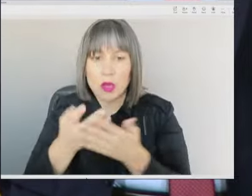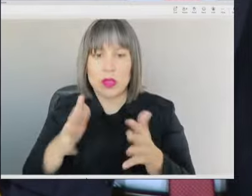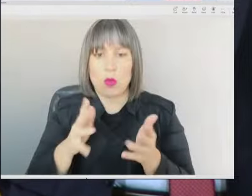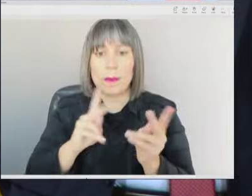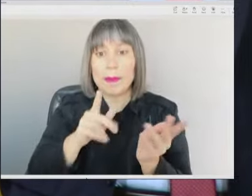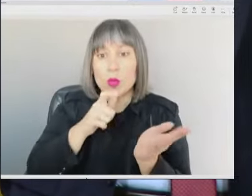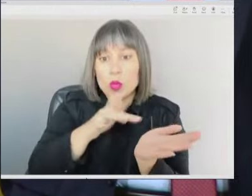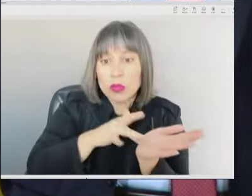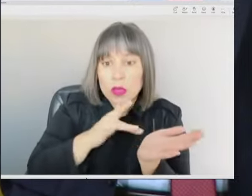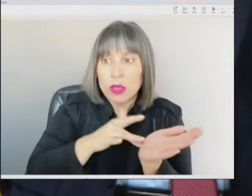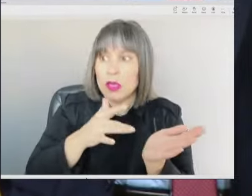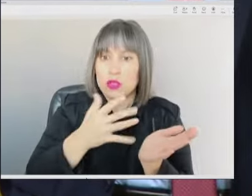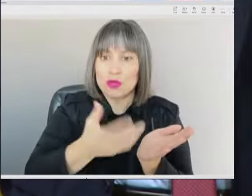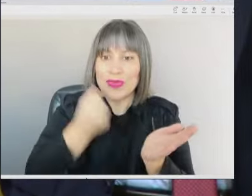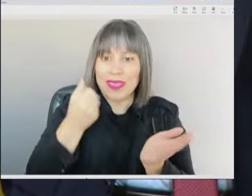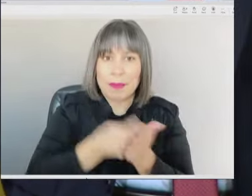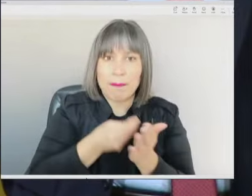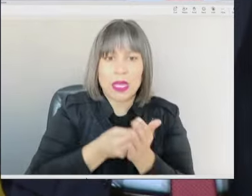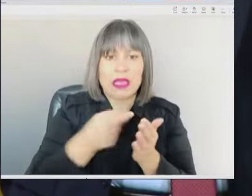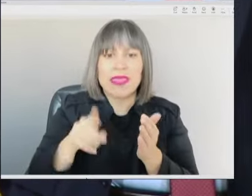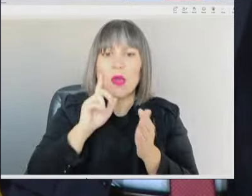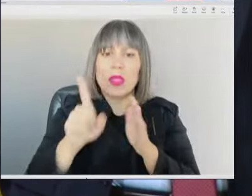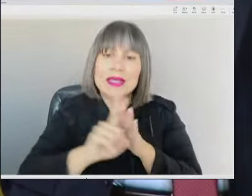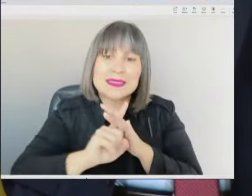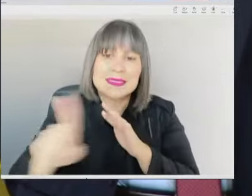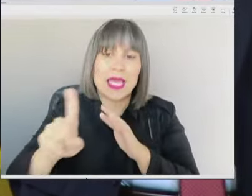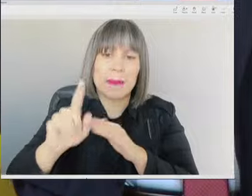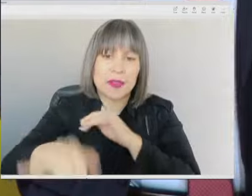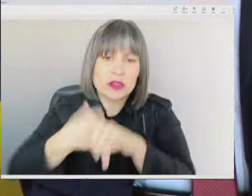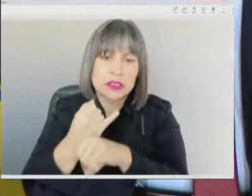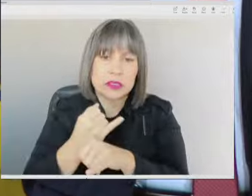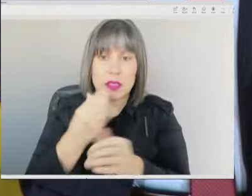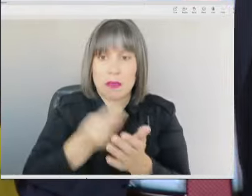they'd end up escaping overseas frequently and the money leaves the country almost immediately.